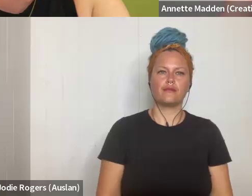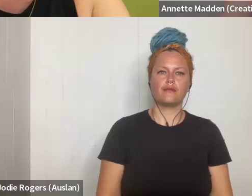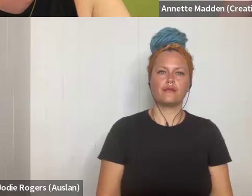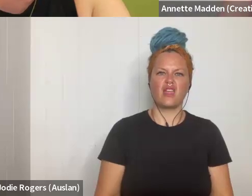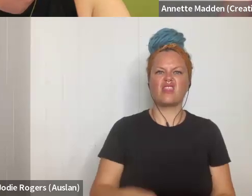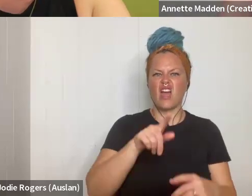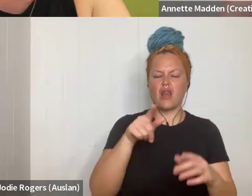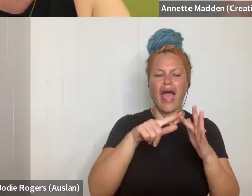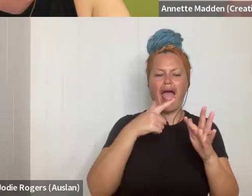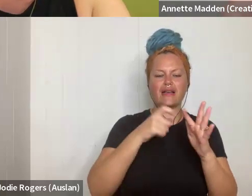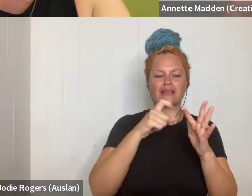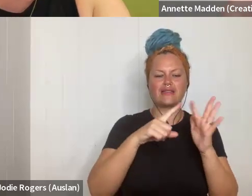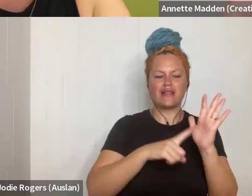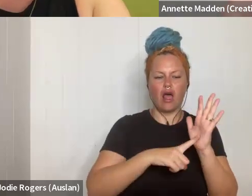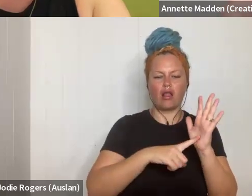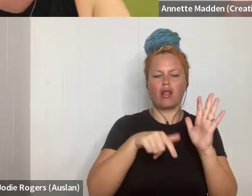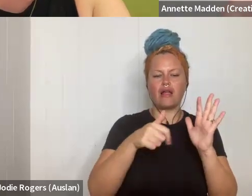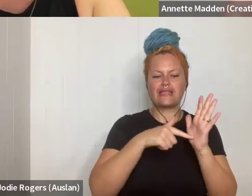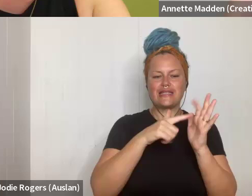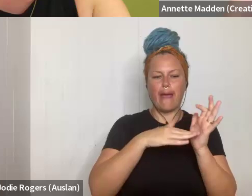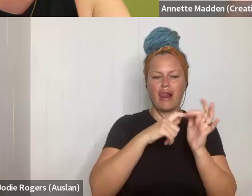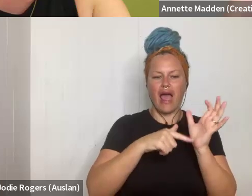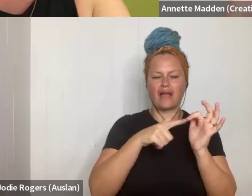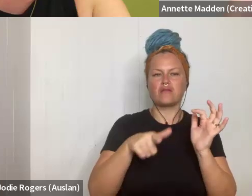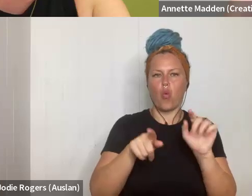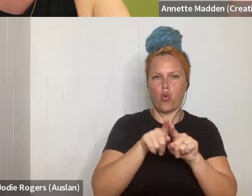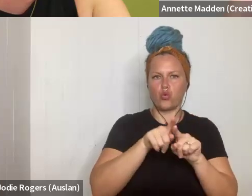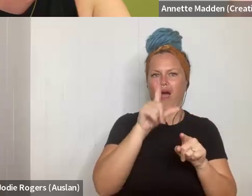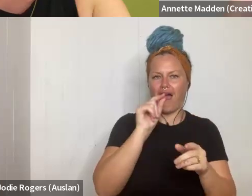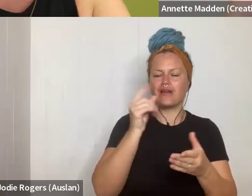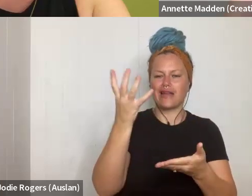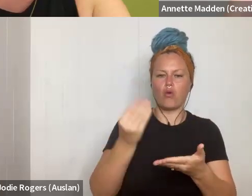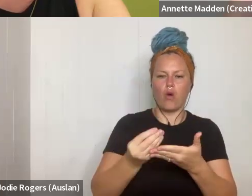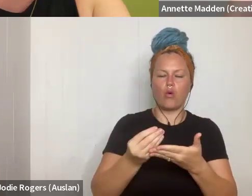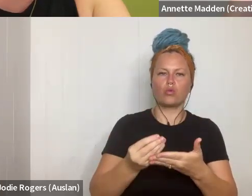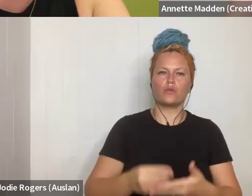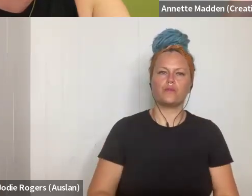it's not a link.